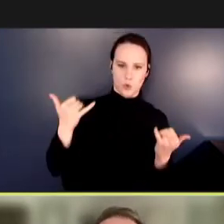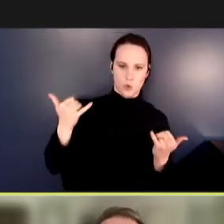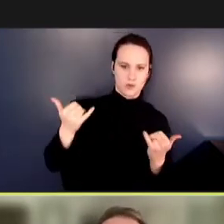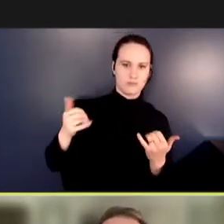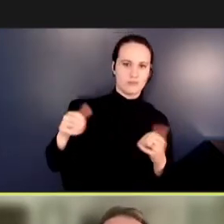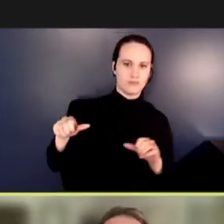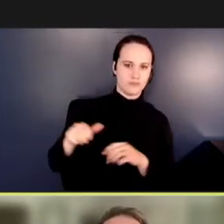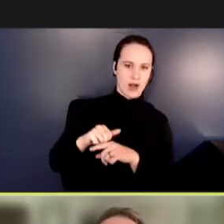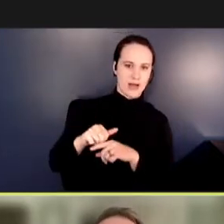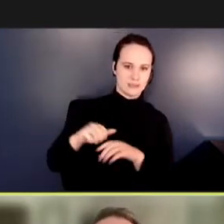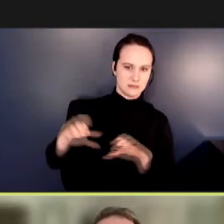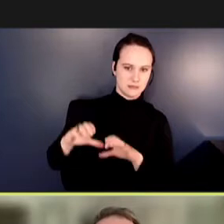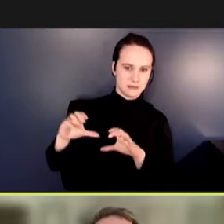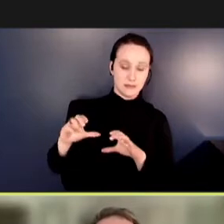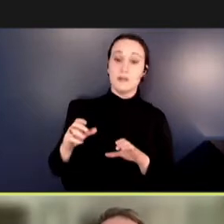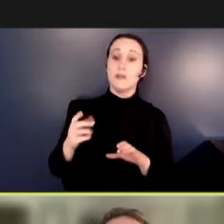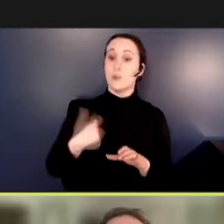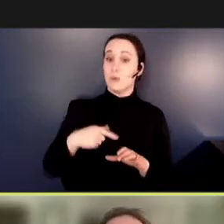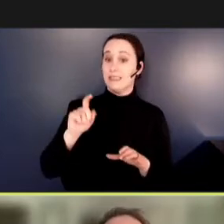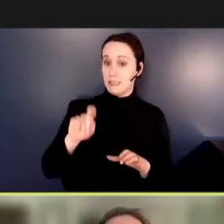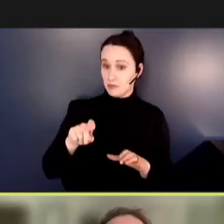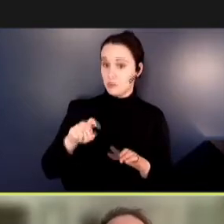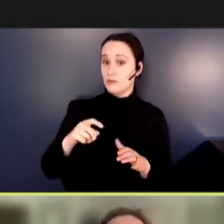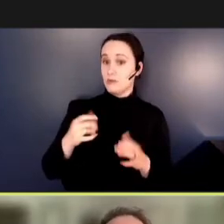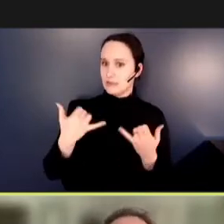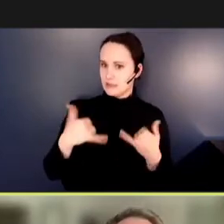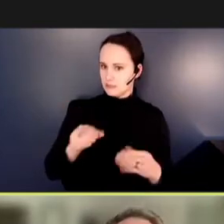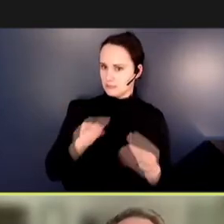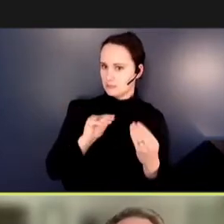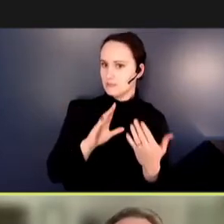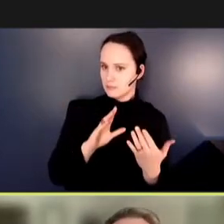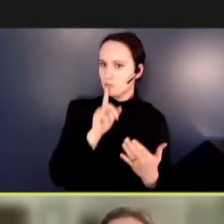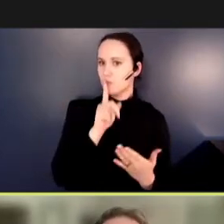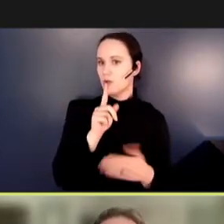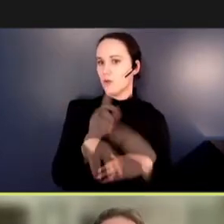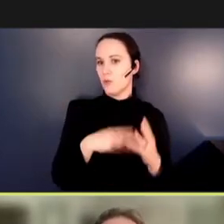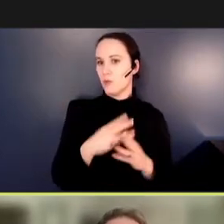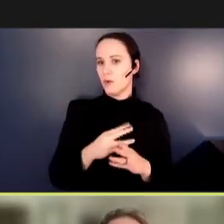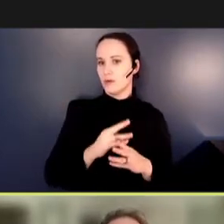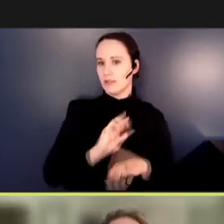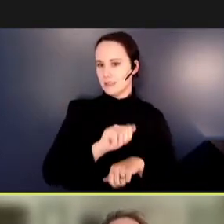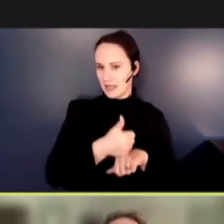the effectiveness in real world settings of ability to protect people and extend lives.